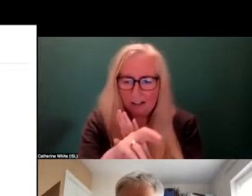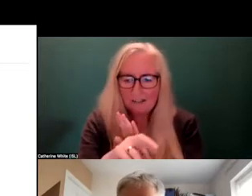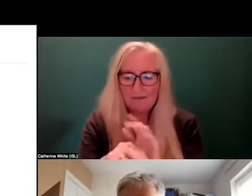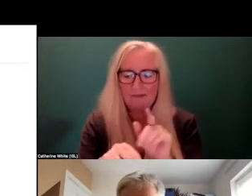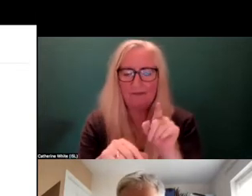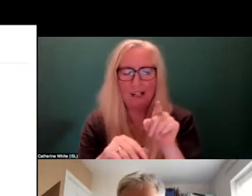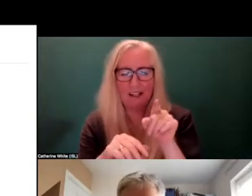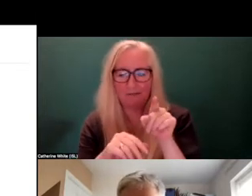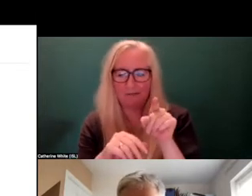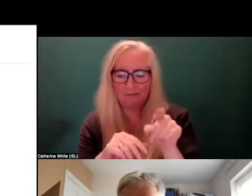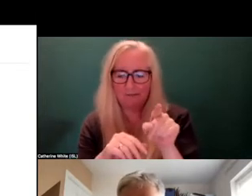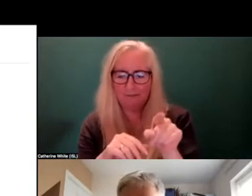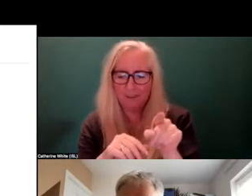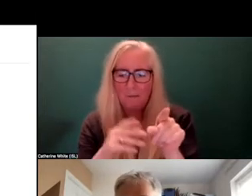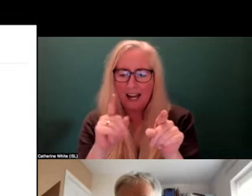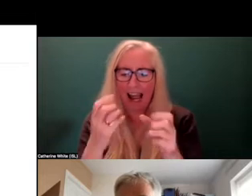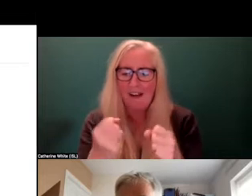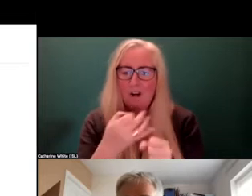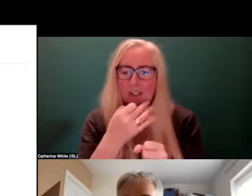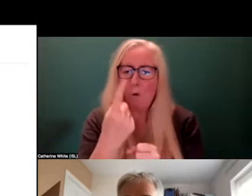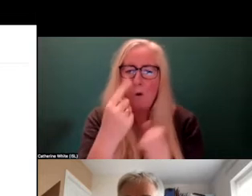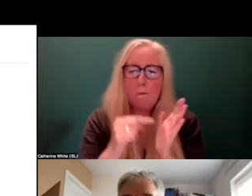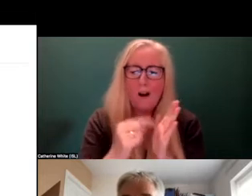but I think our planners are anxious about them because there's a risk that a